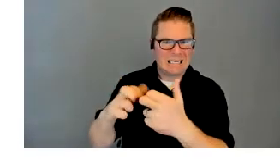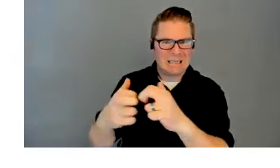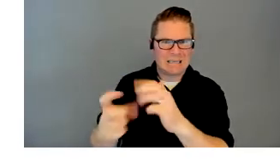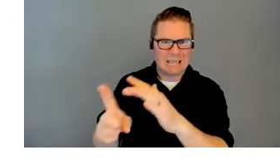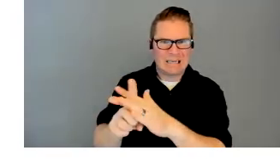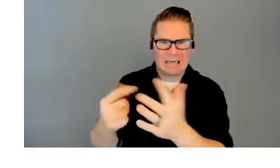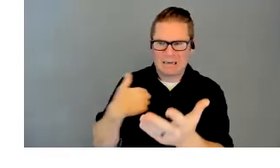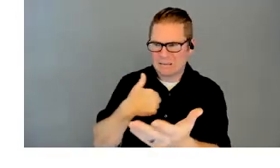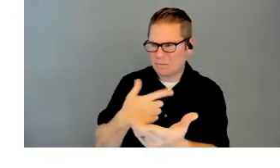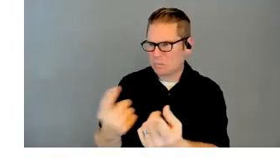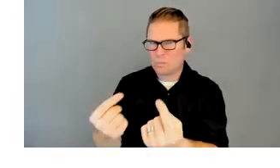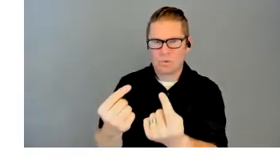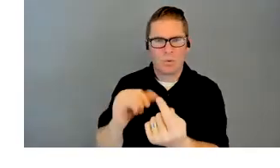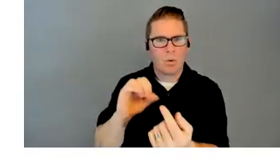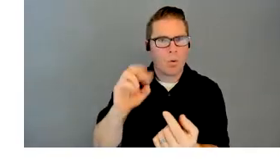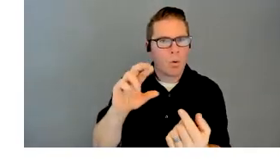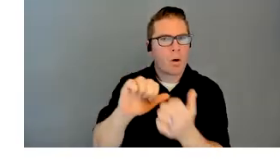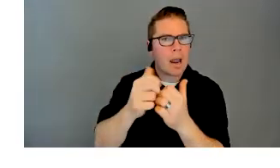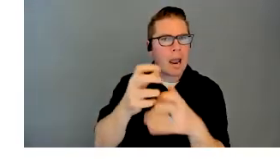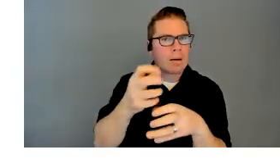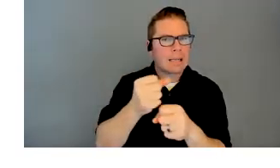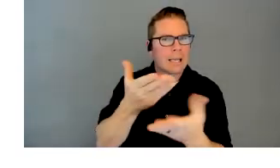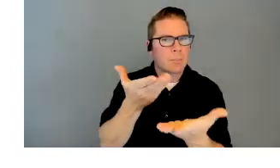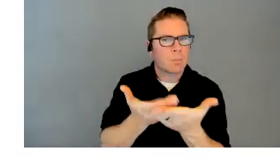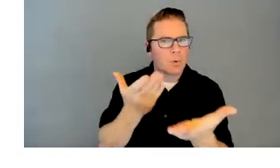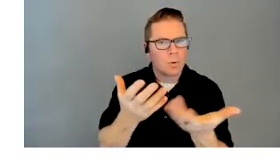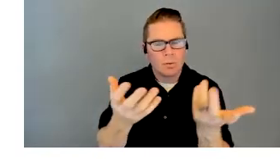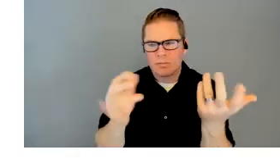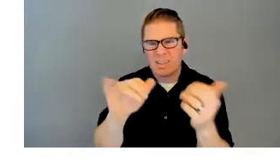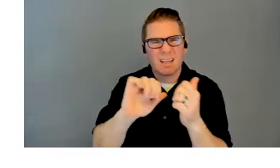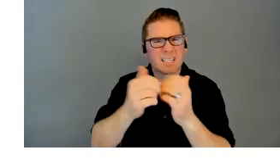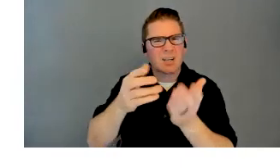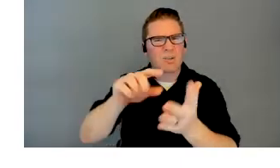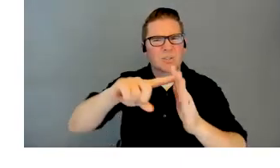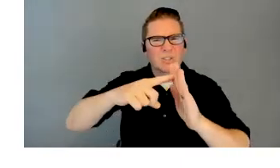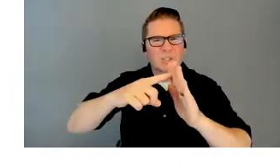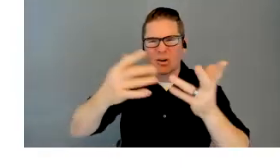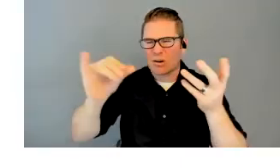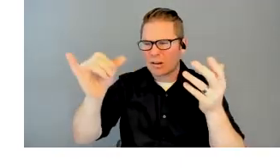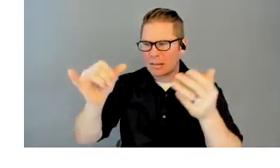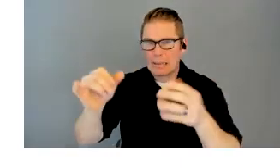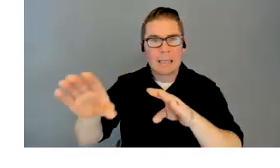So that's kind of how this started, was working through how do you manage behavior in that online environment